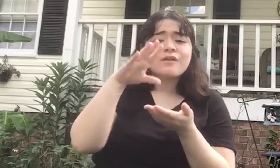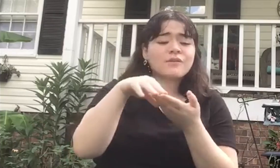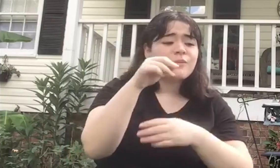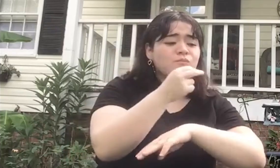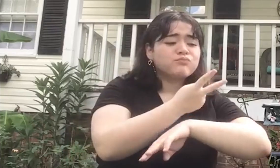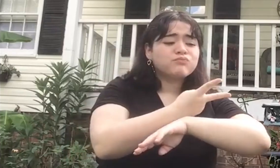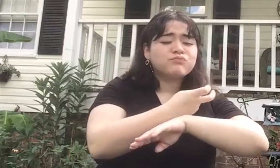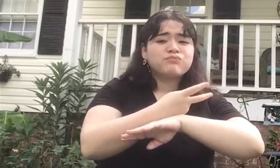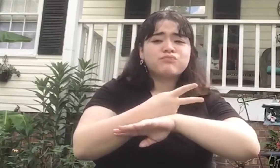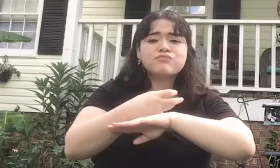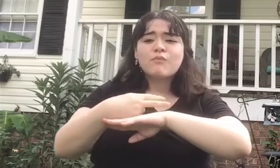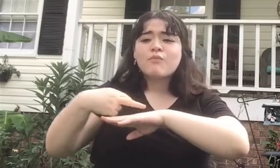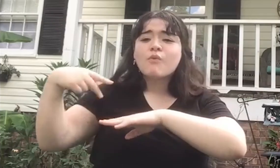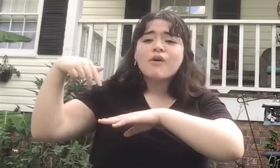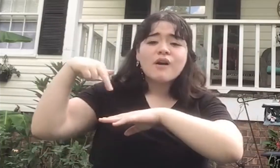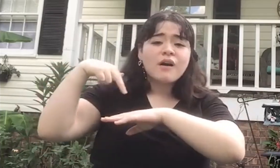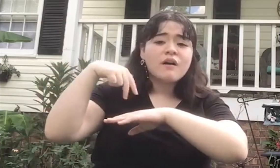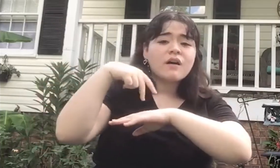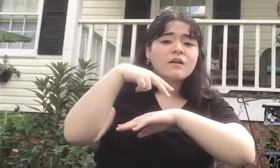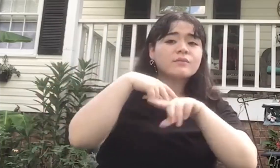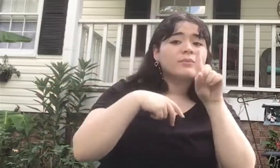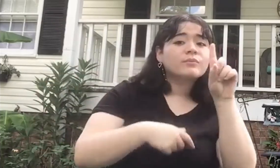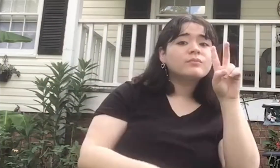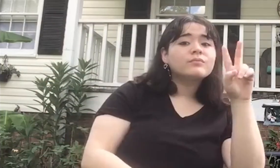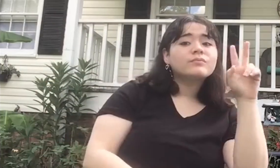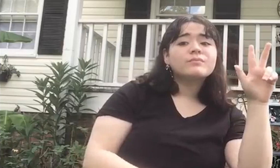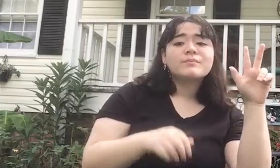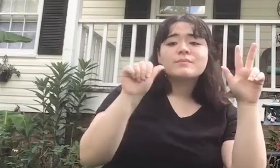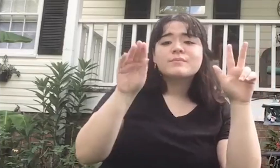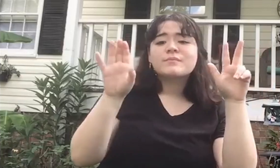Crawling, walking, 1 2 3 and